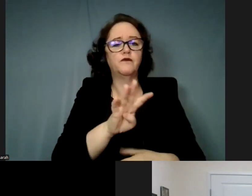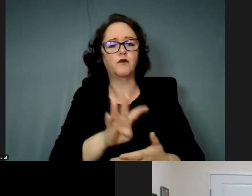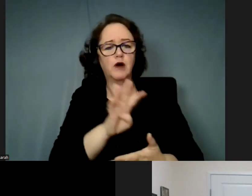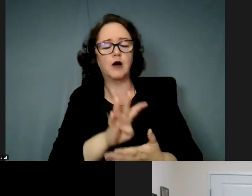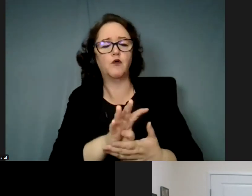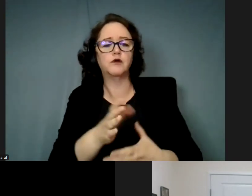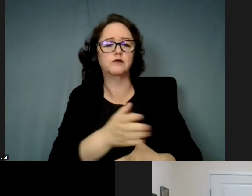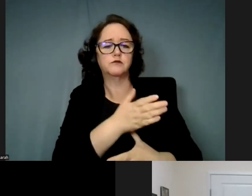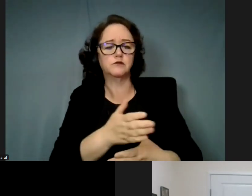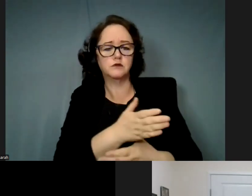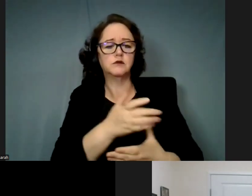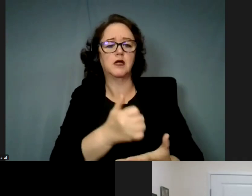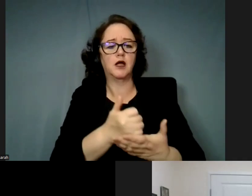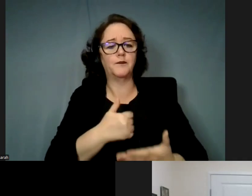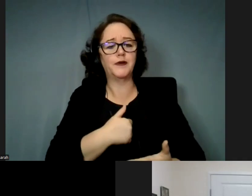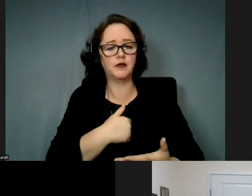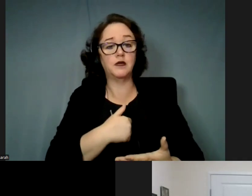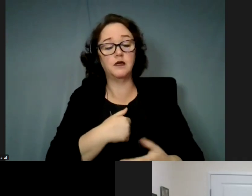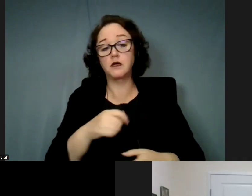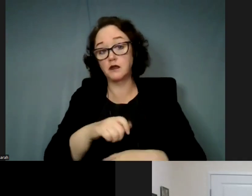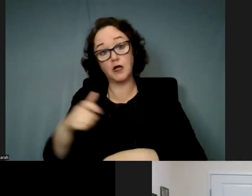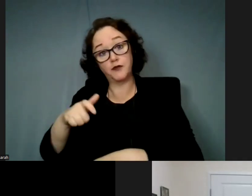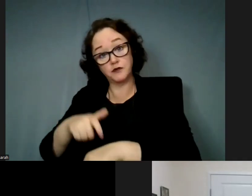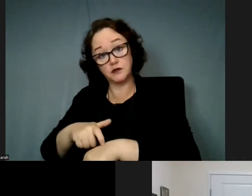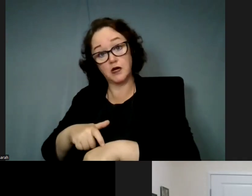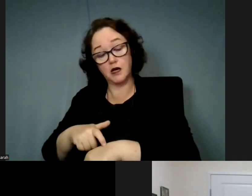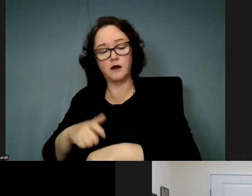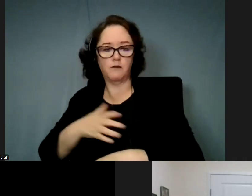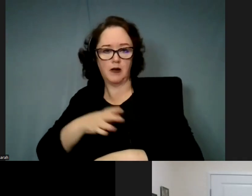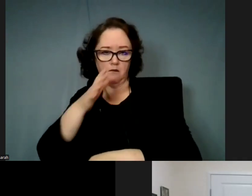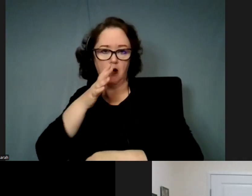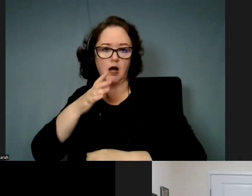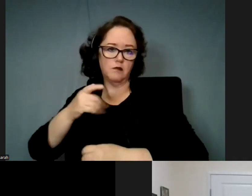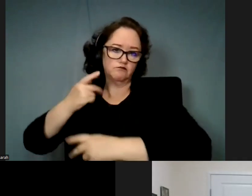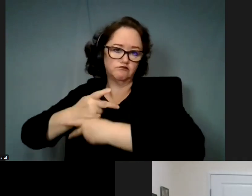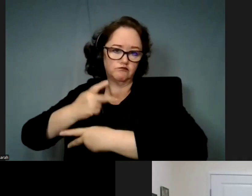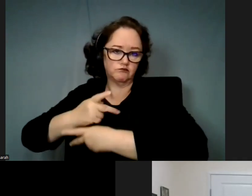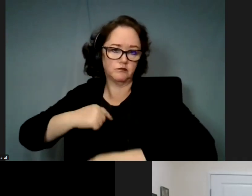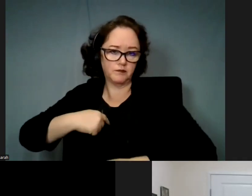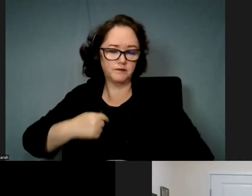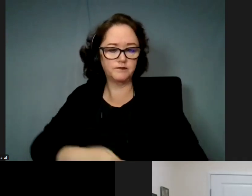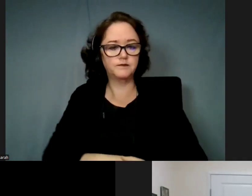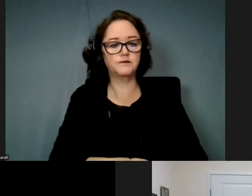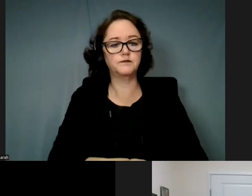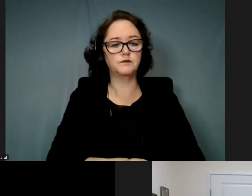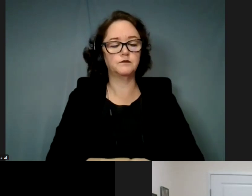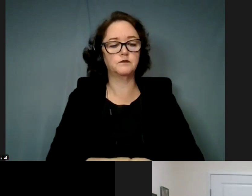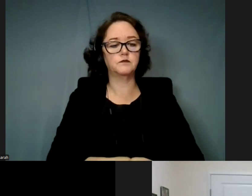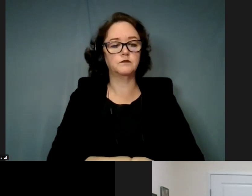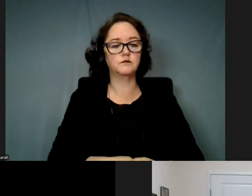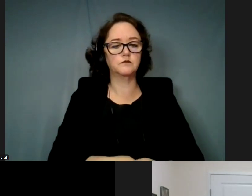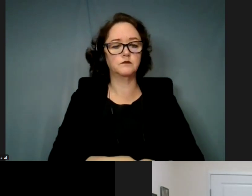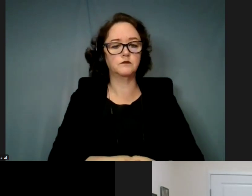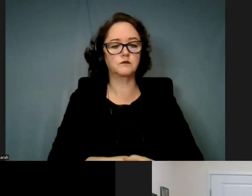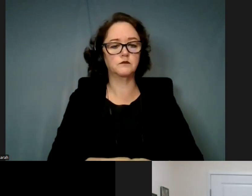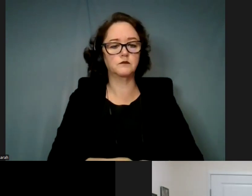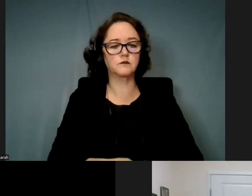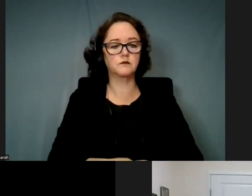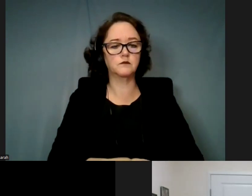just do the rest of my care. I did at one point, start looking